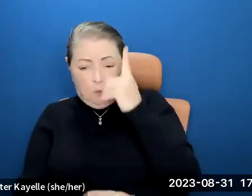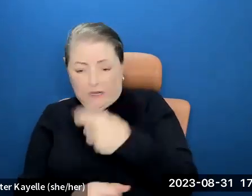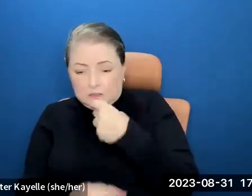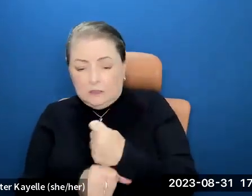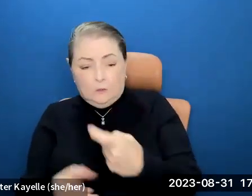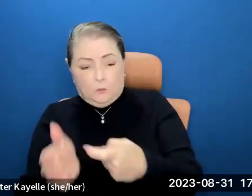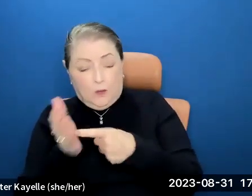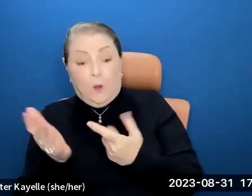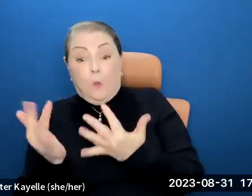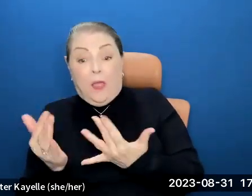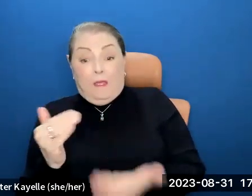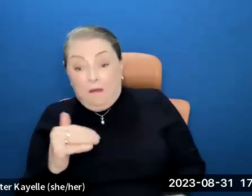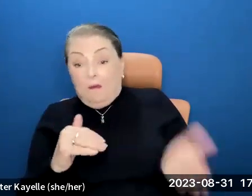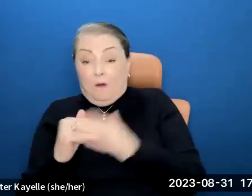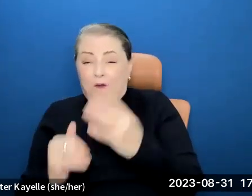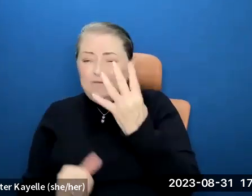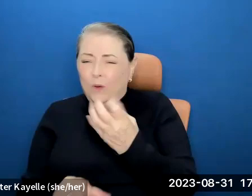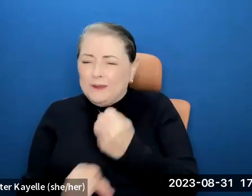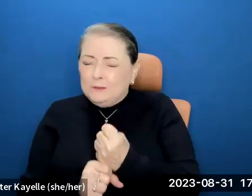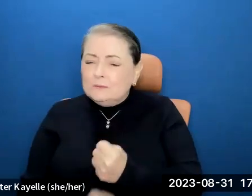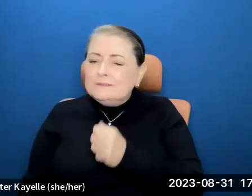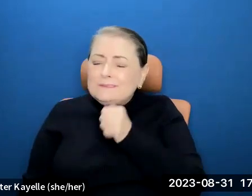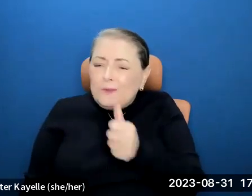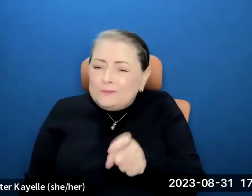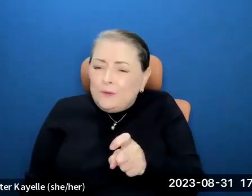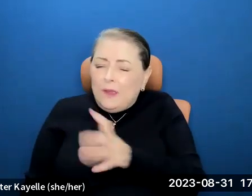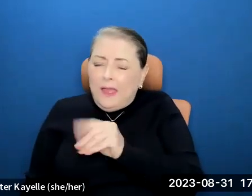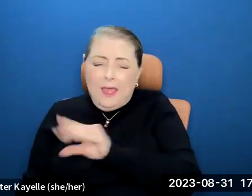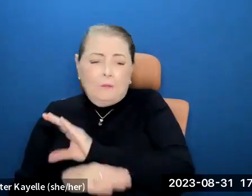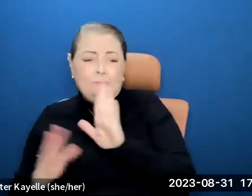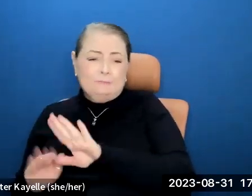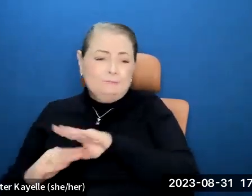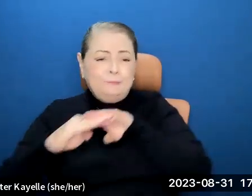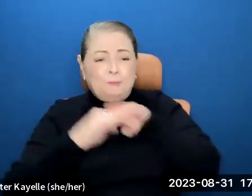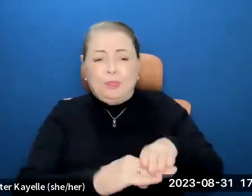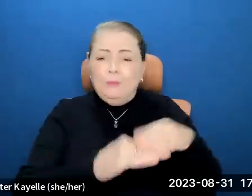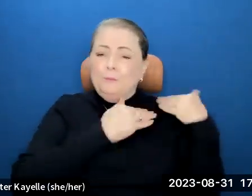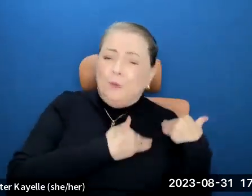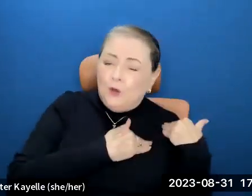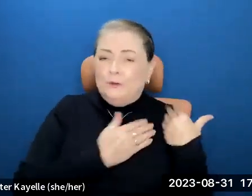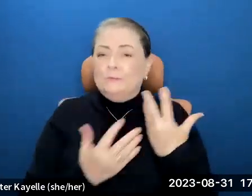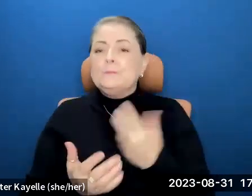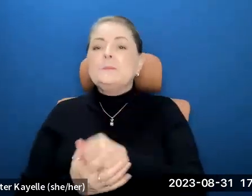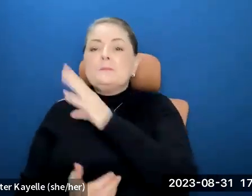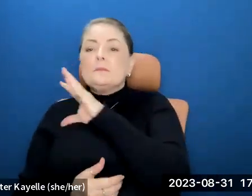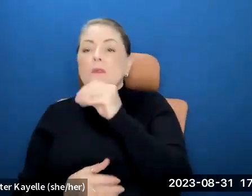to wait an additional four years is unnecessary and burdensome finally we are considering amending